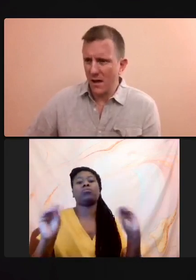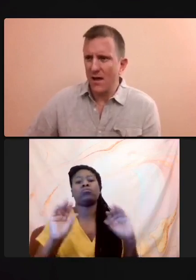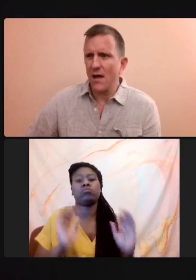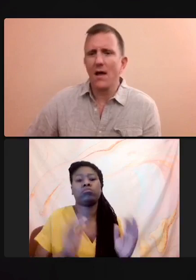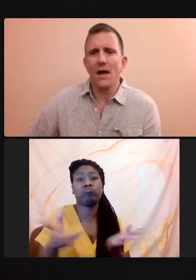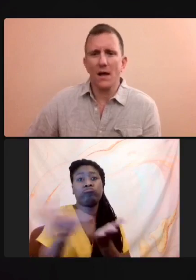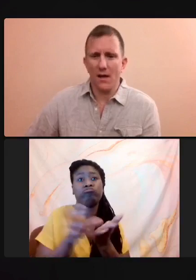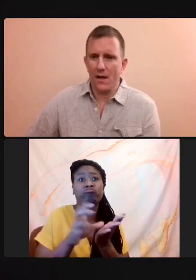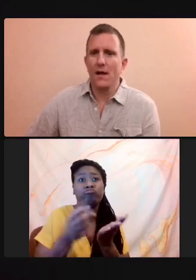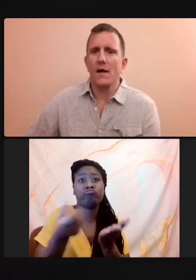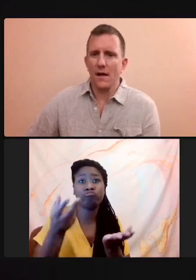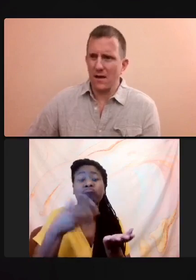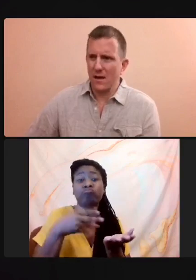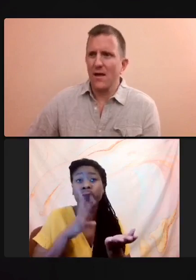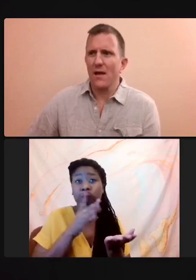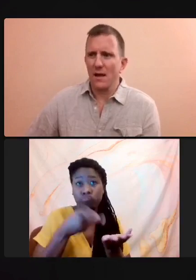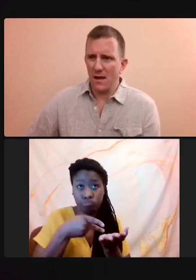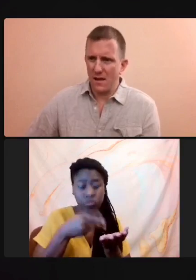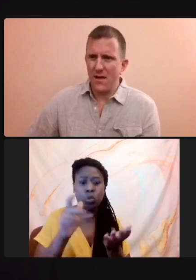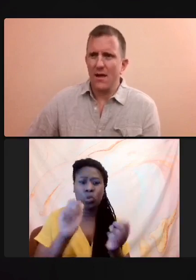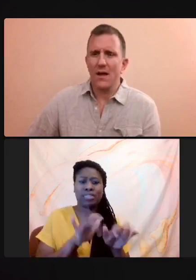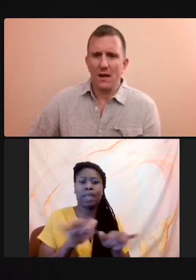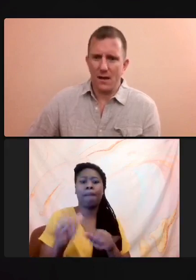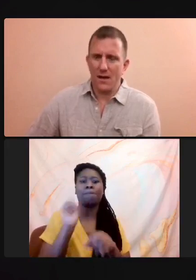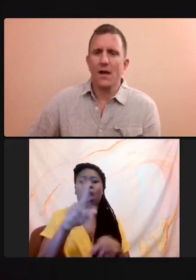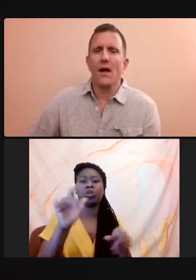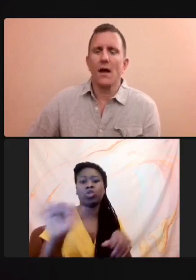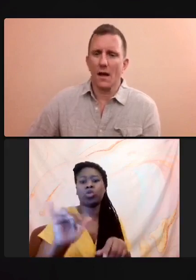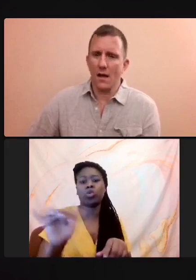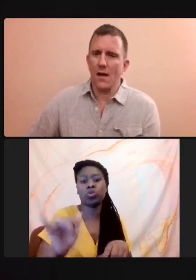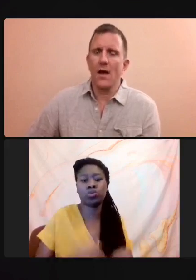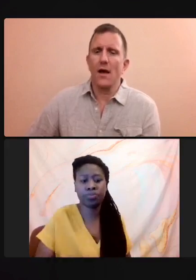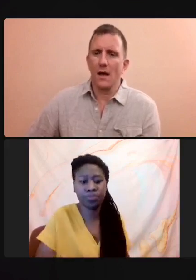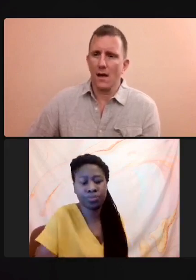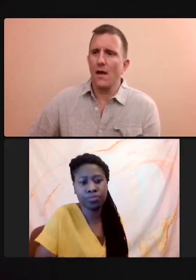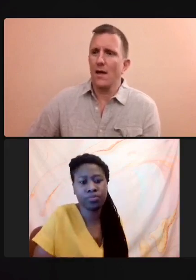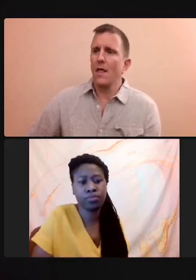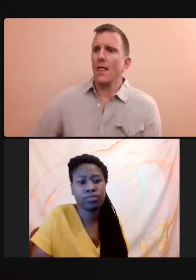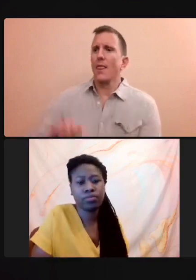in the Q&A section,